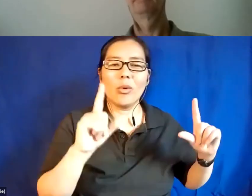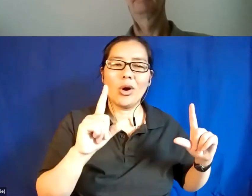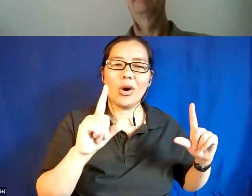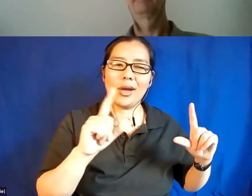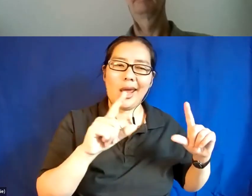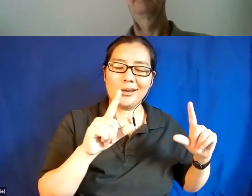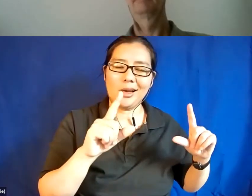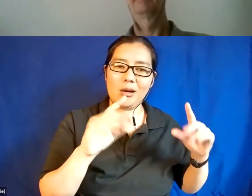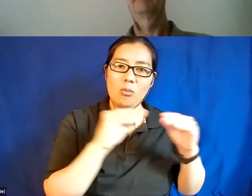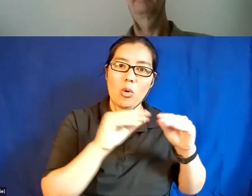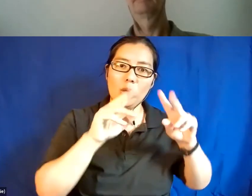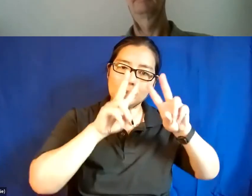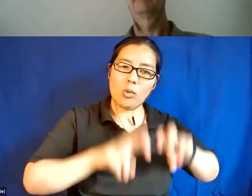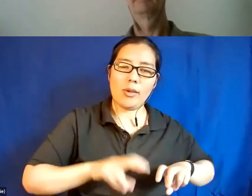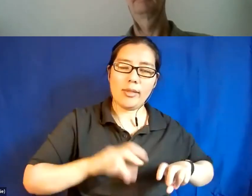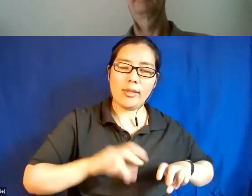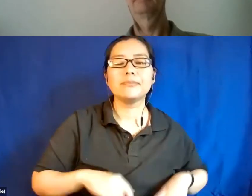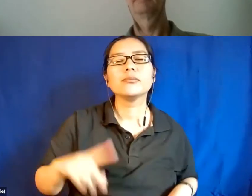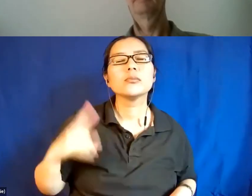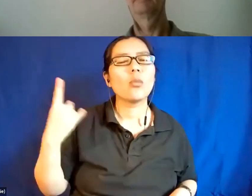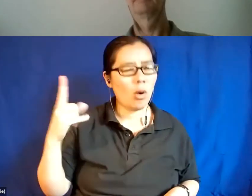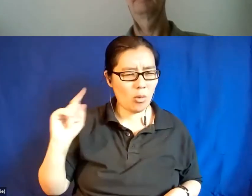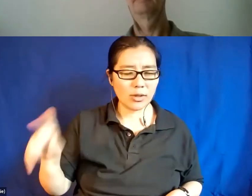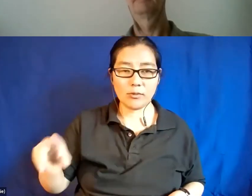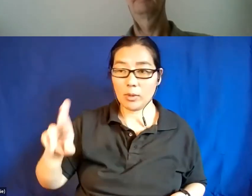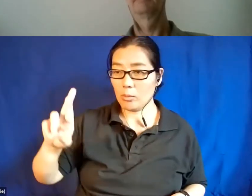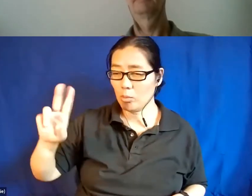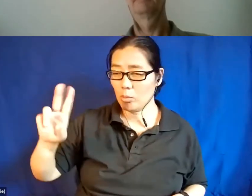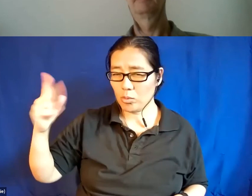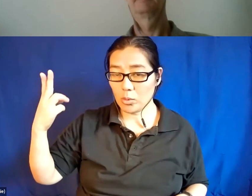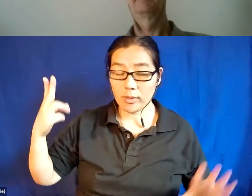. Joshua Miele: Before we dive into the questions,